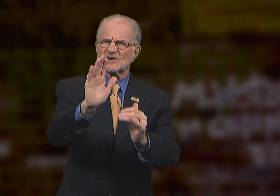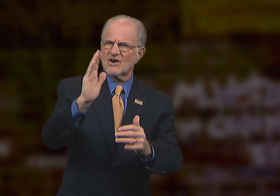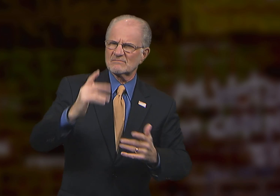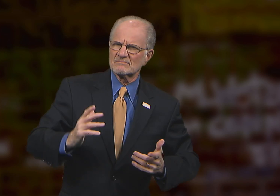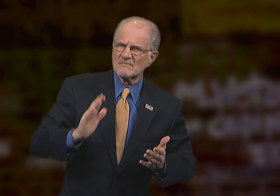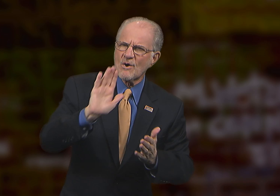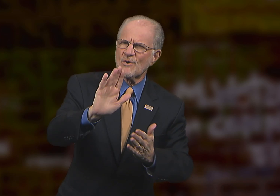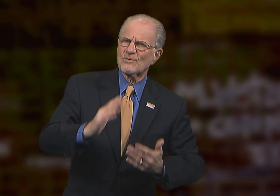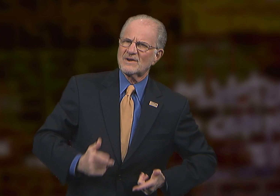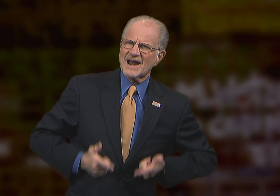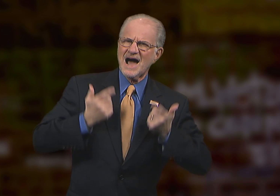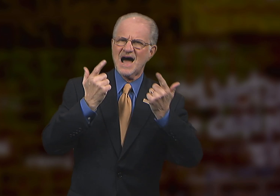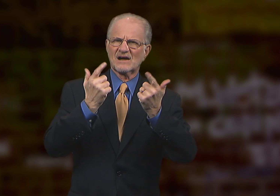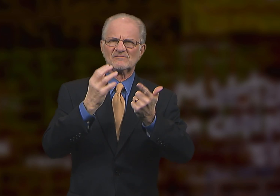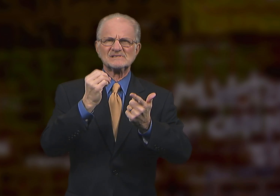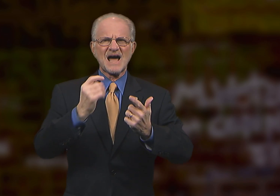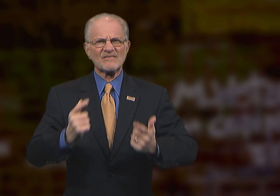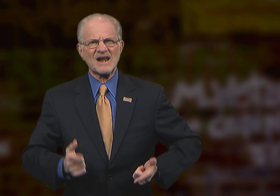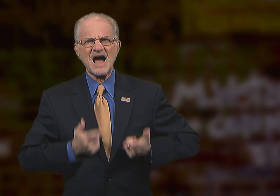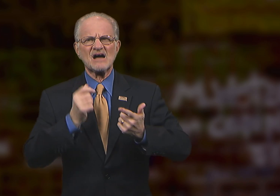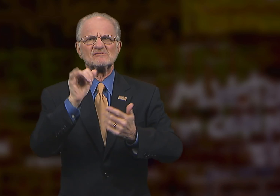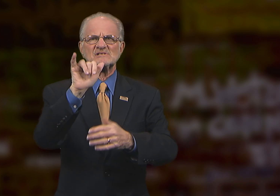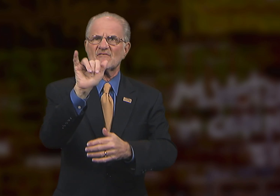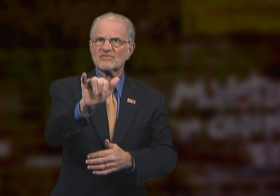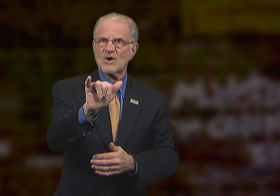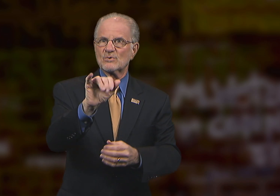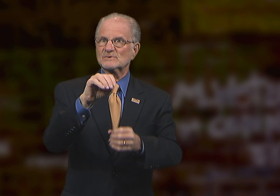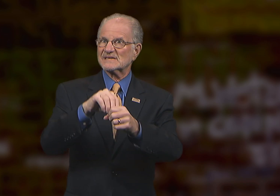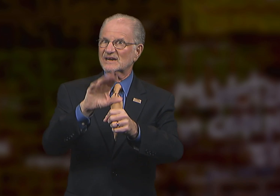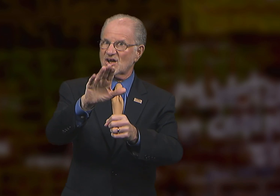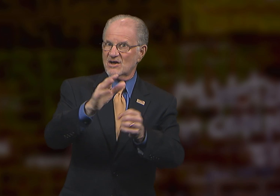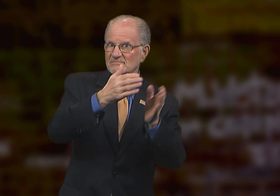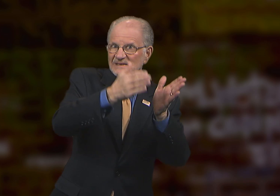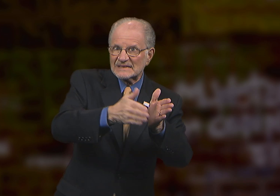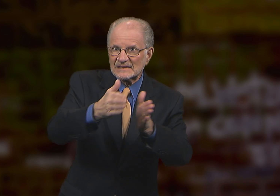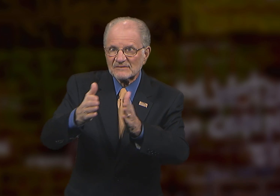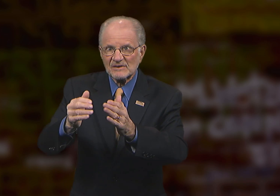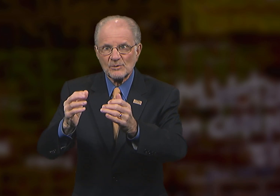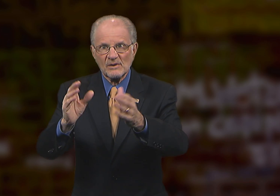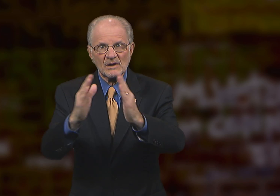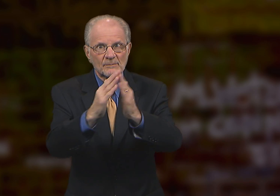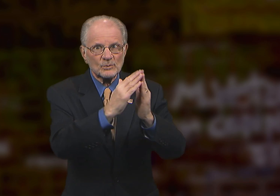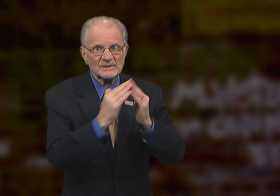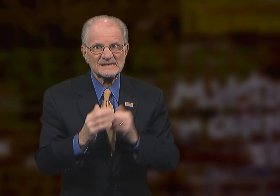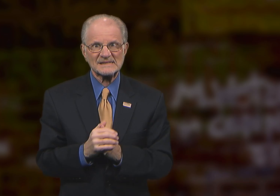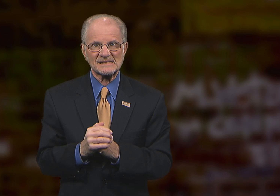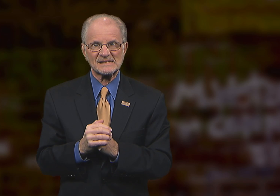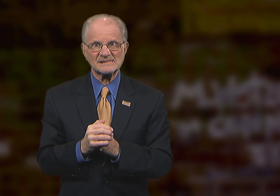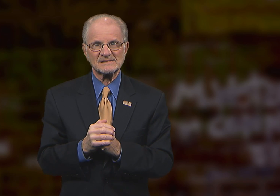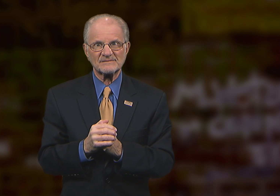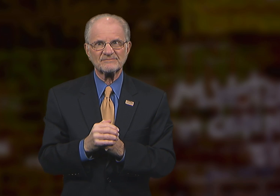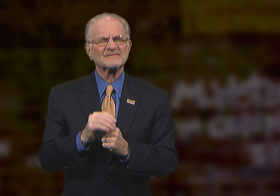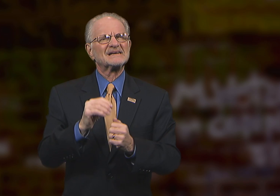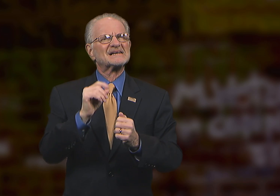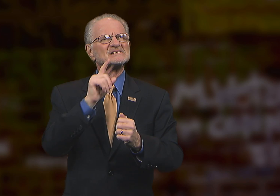and the lives of those in your individual communities.